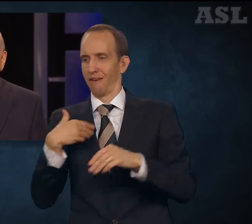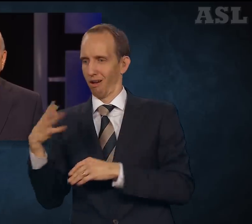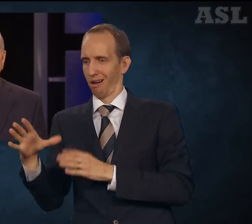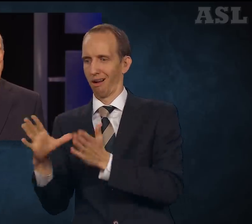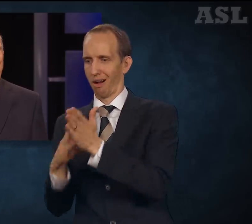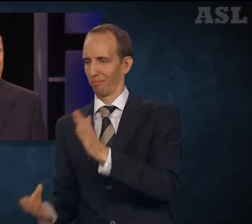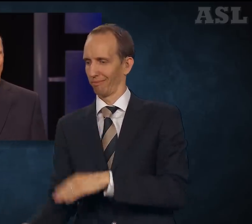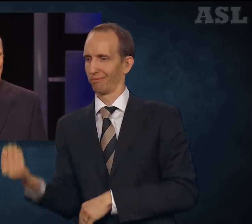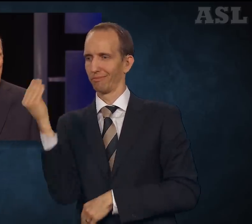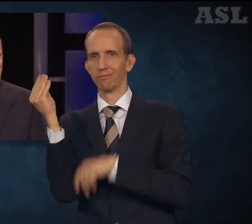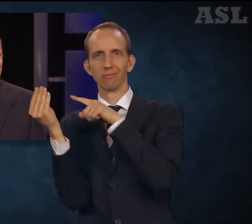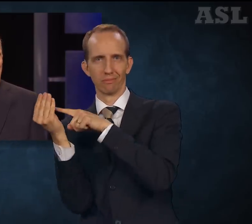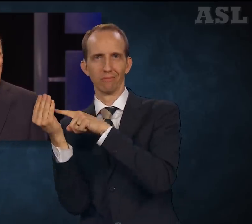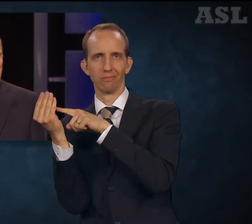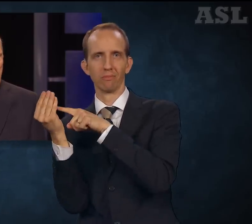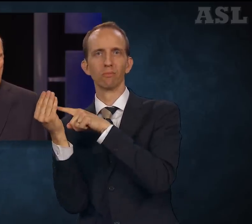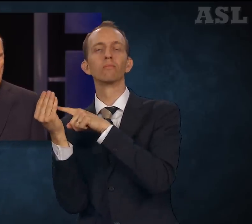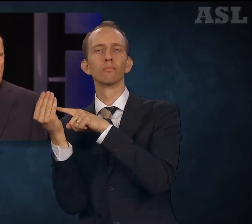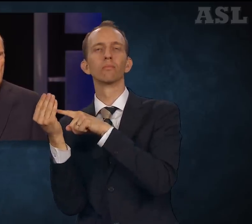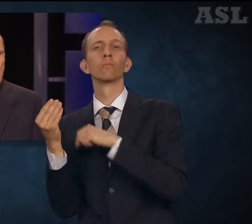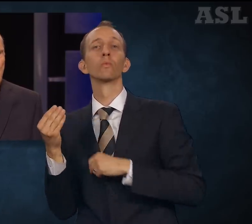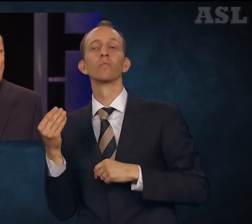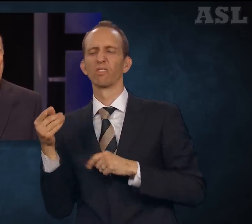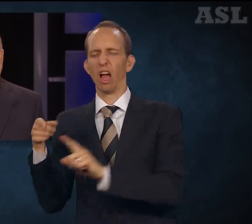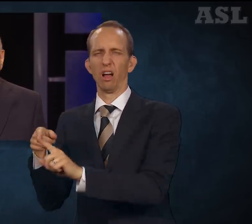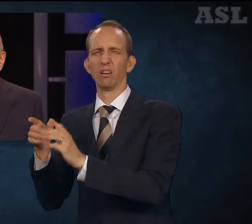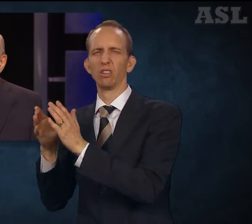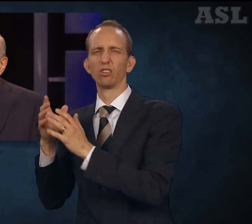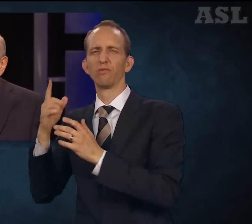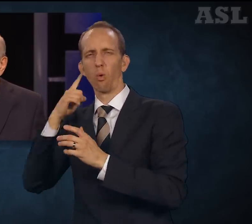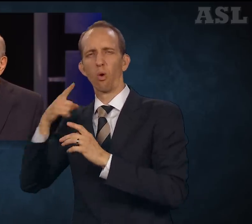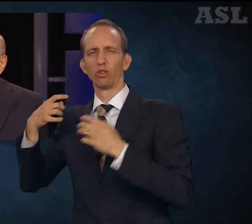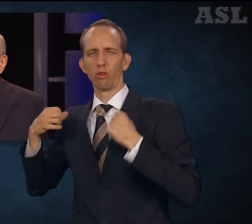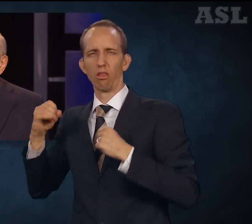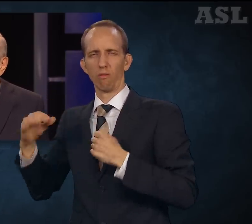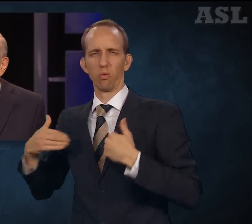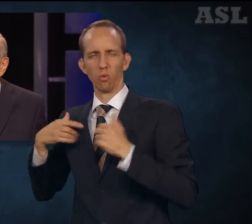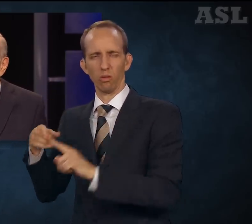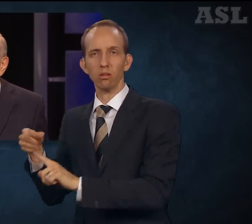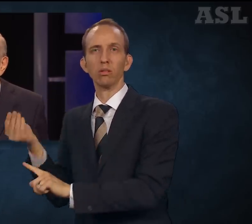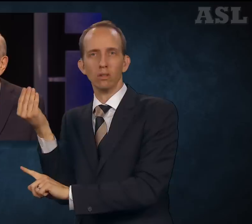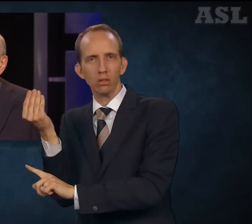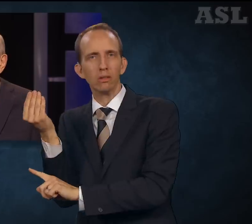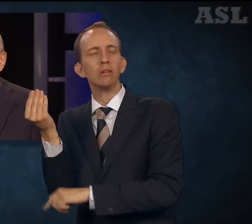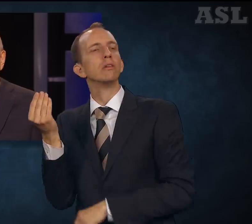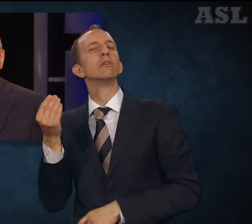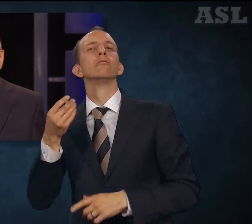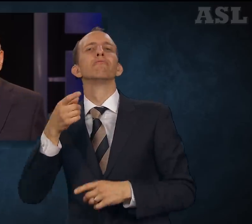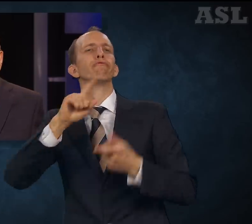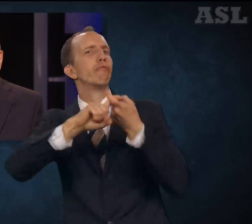ENLIST, PLEASE TAKE A COPY OF